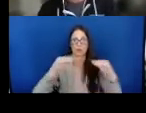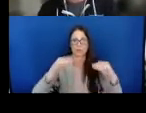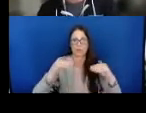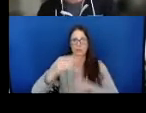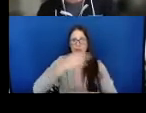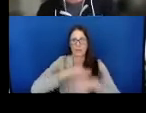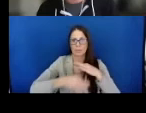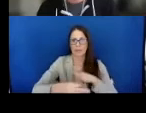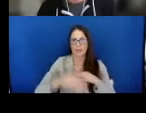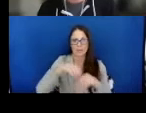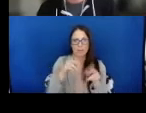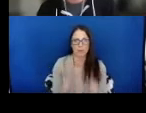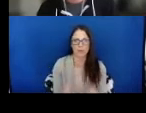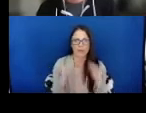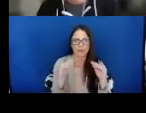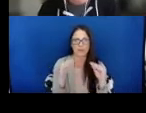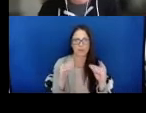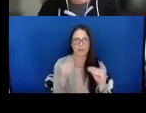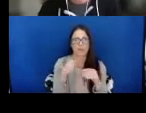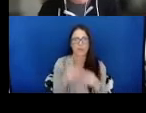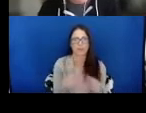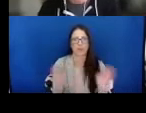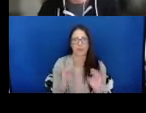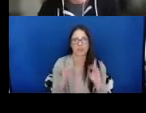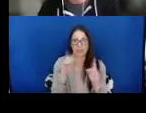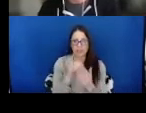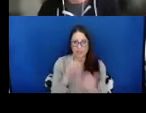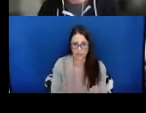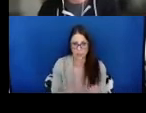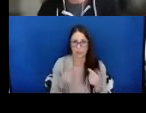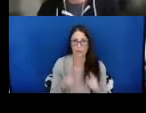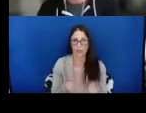of in person instruction for general education students during the closure.